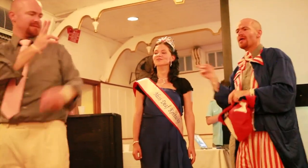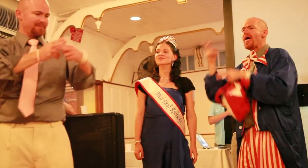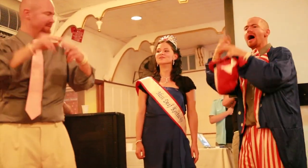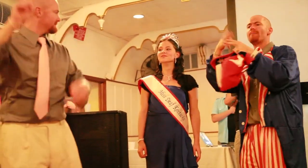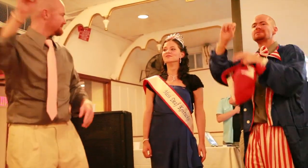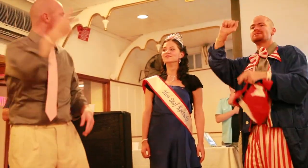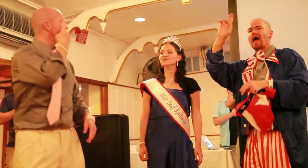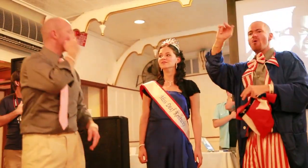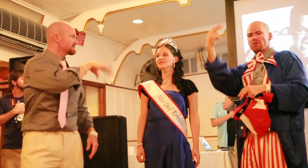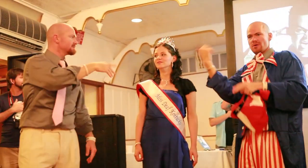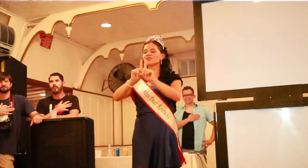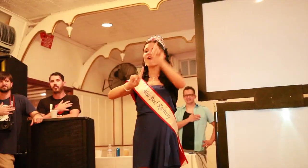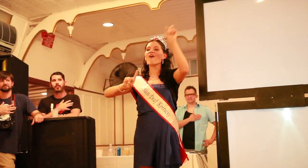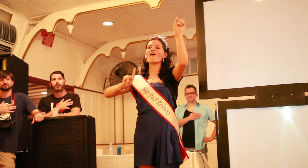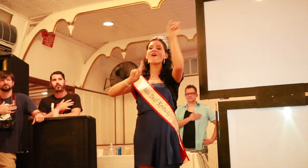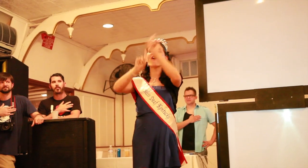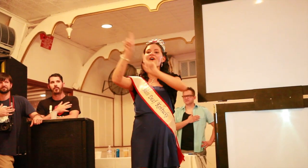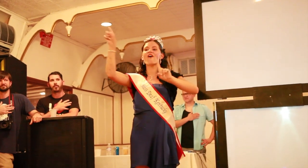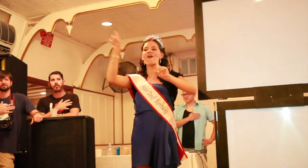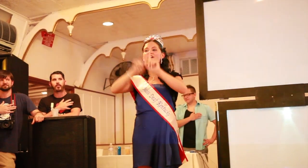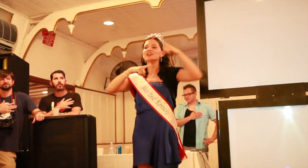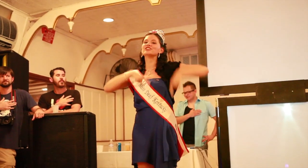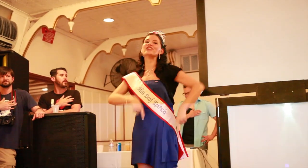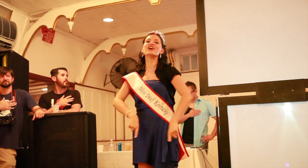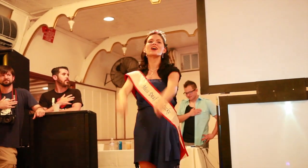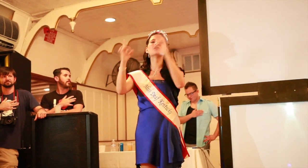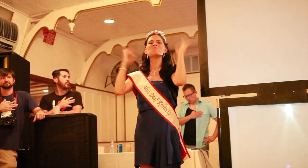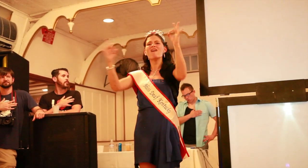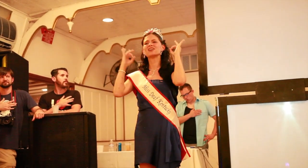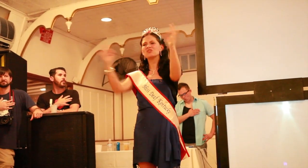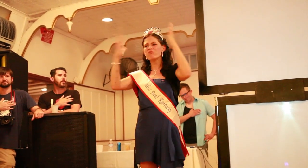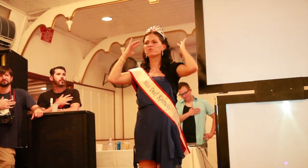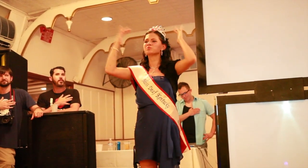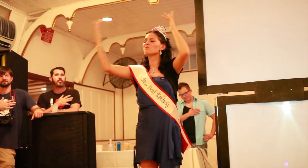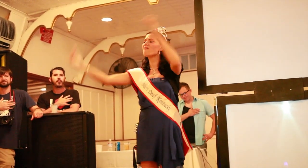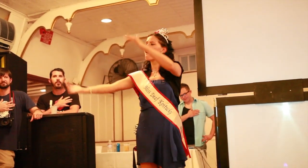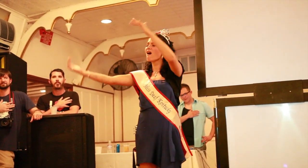Her name is Sarah. ...star during the perilous battle.